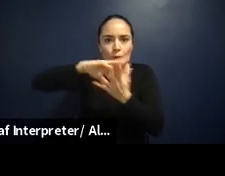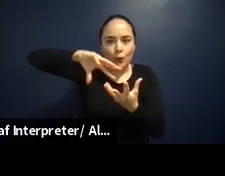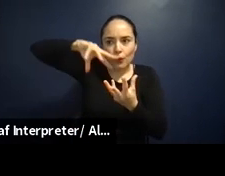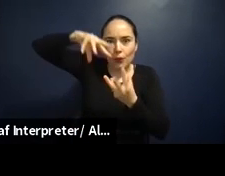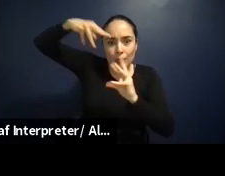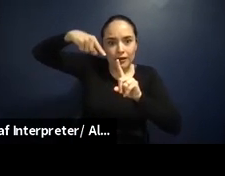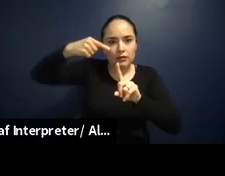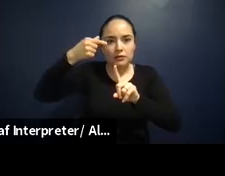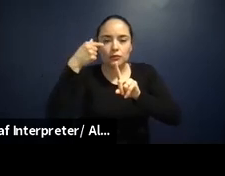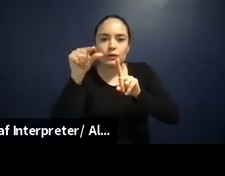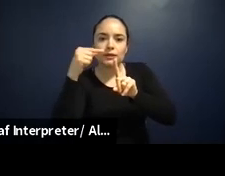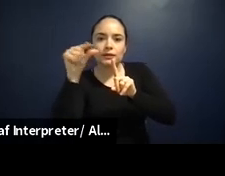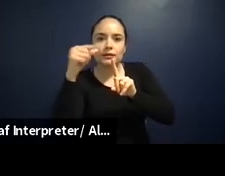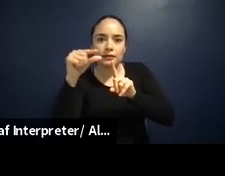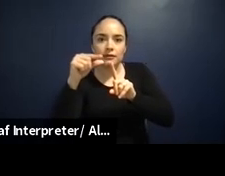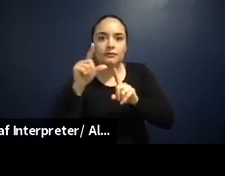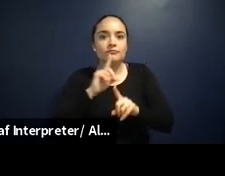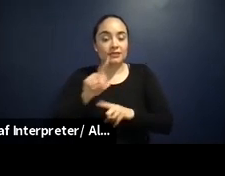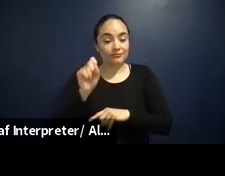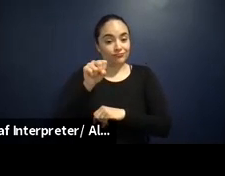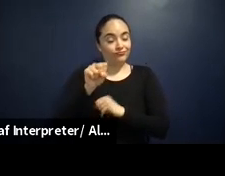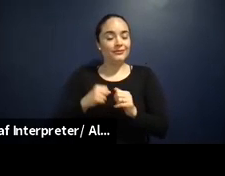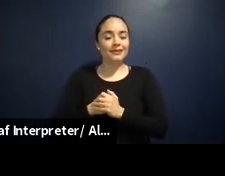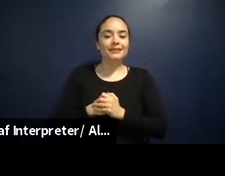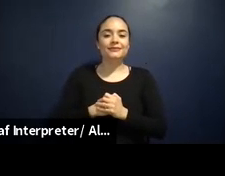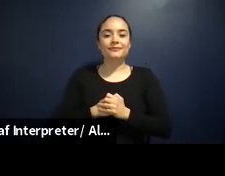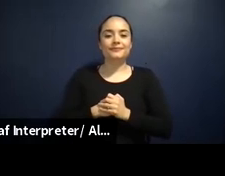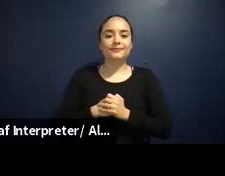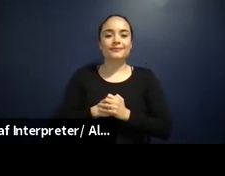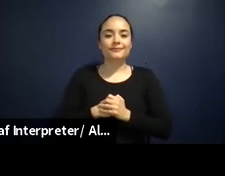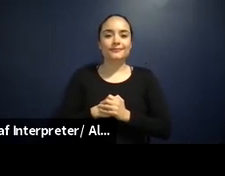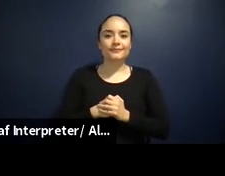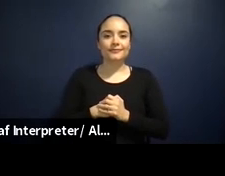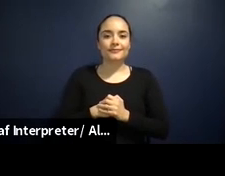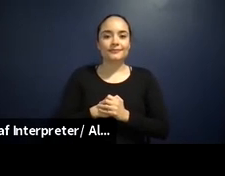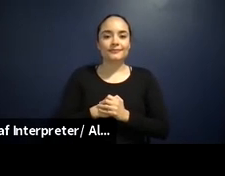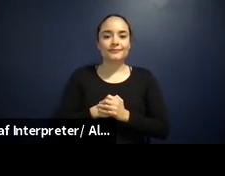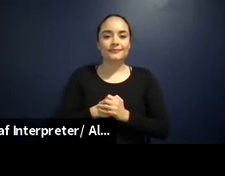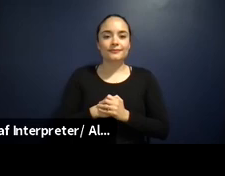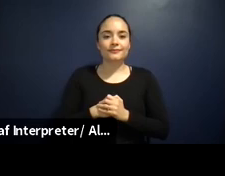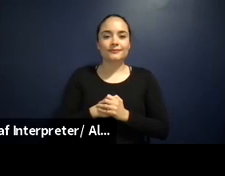that is very true. [Sarah]: So the other thing that I wanted to mention here, if we jump back into Minecraft, is